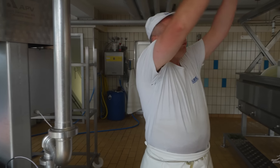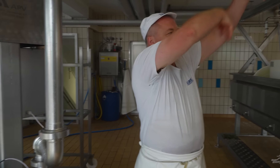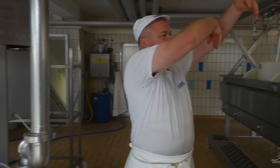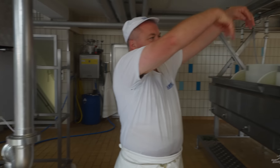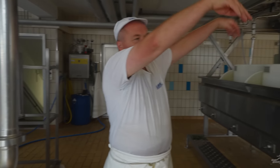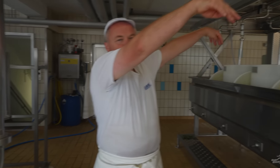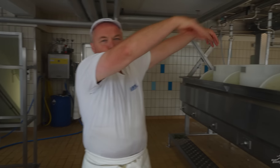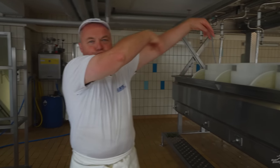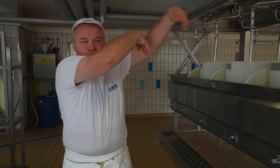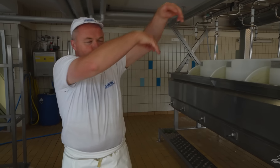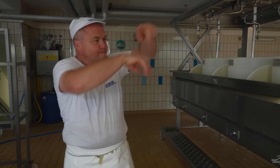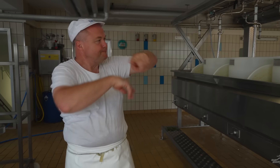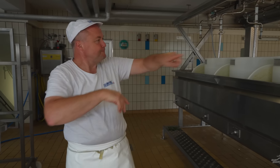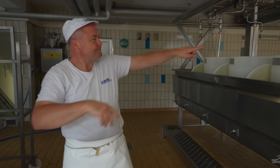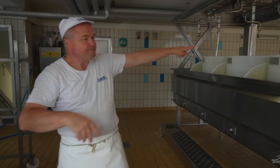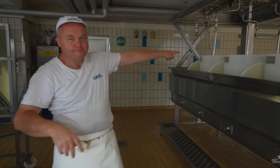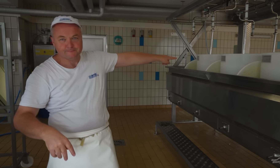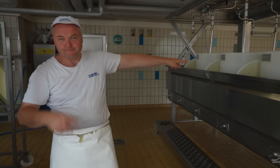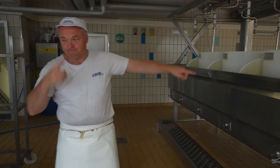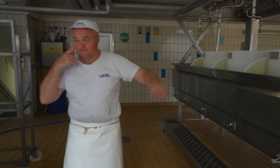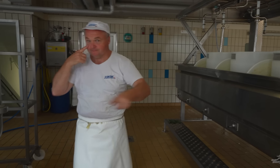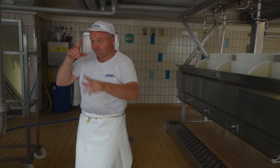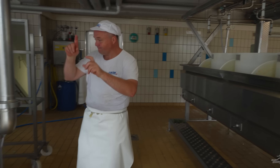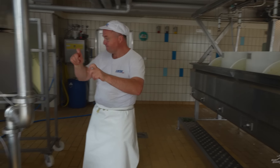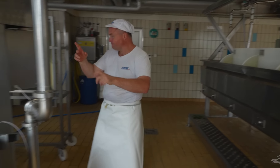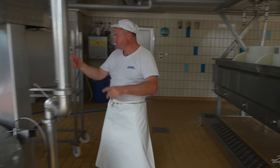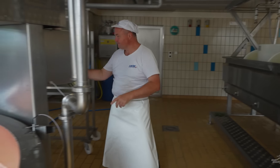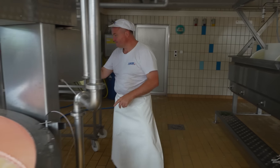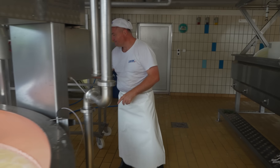into these containers over here. Let’s see if it works.